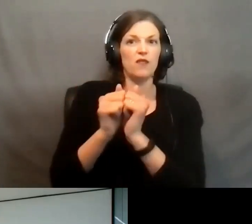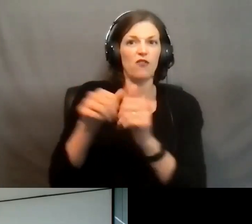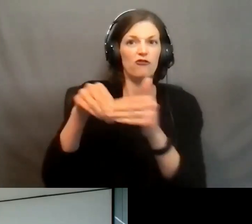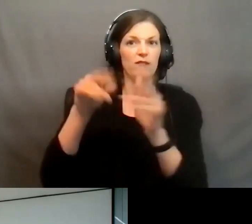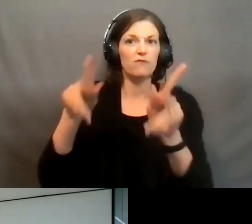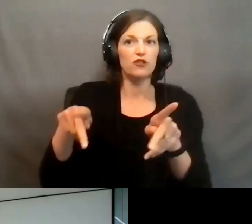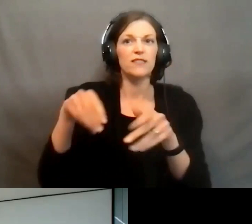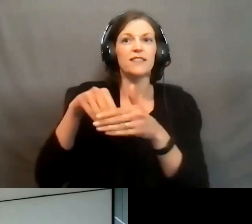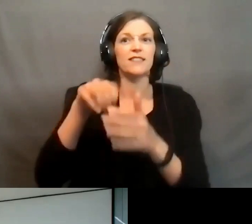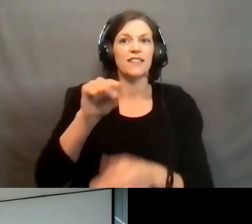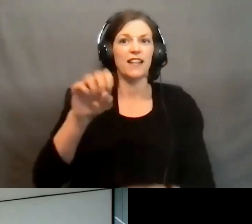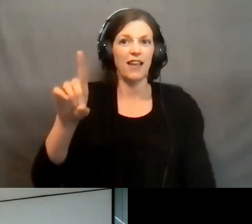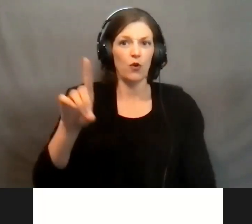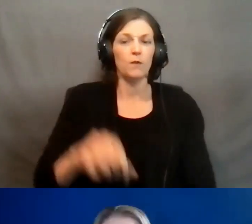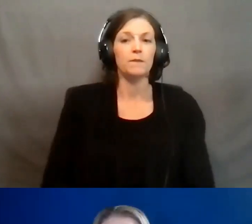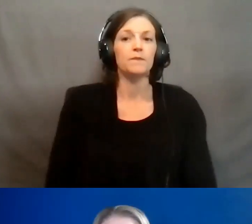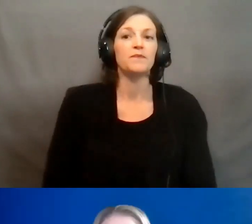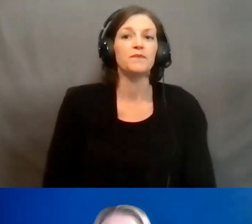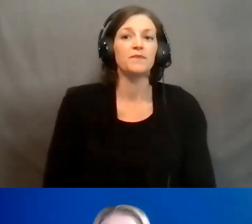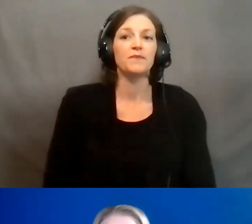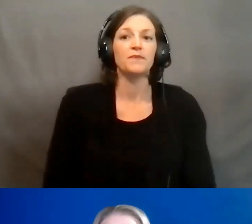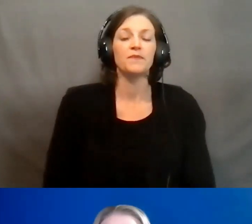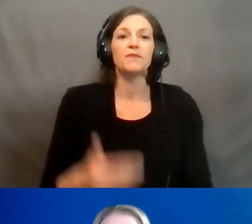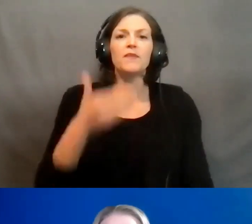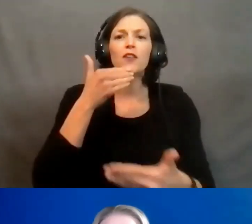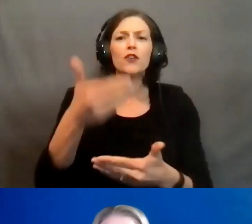12:16:51 >>ROBERT SMITH: